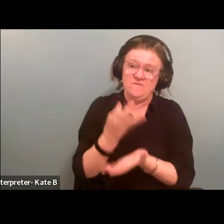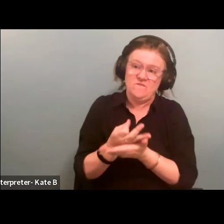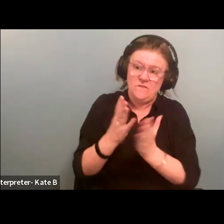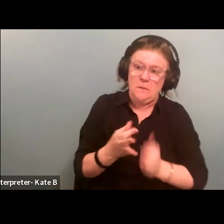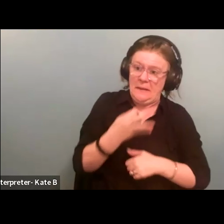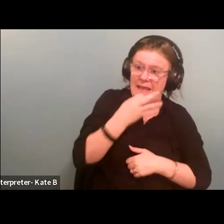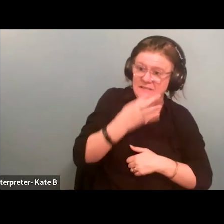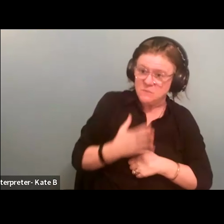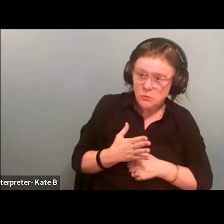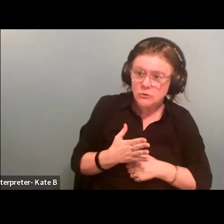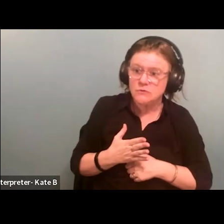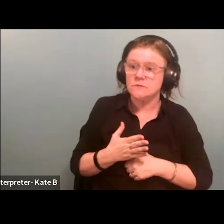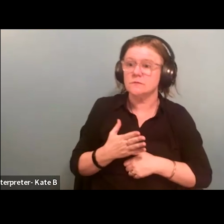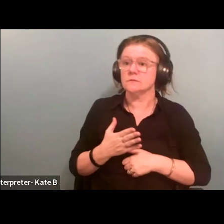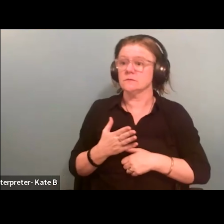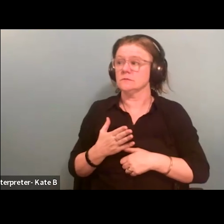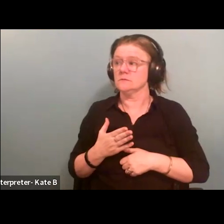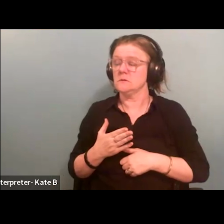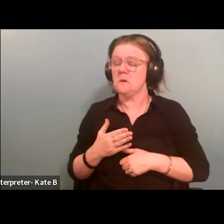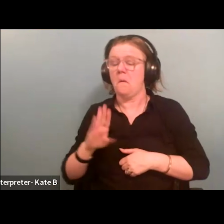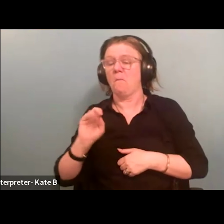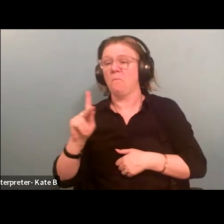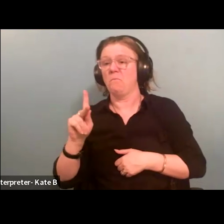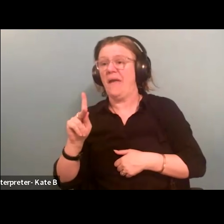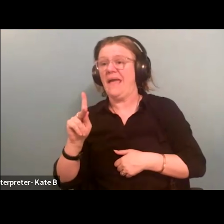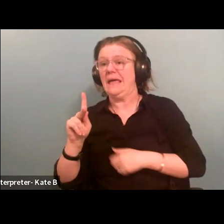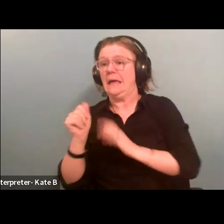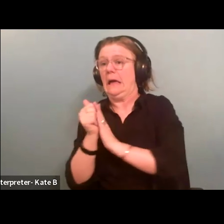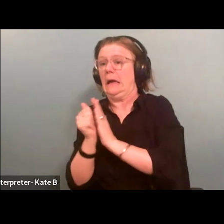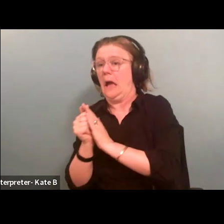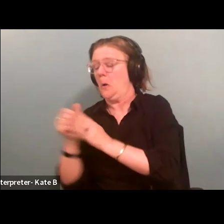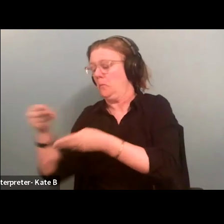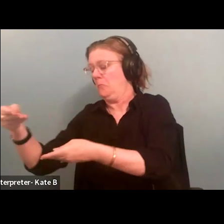that are great at getting bank records. We can request bank records.